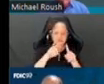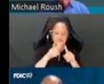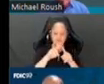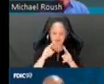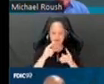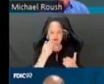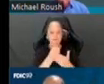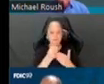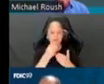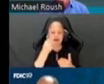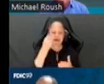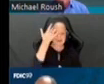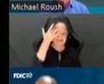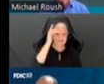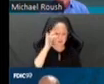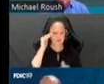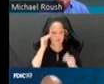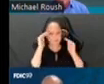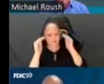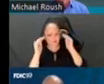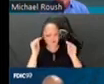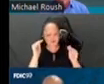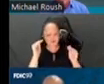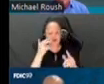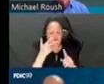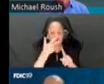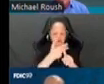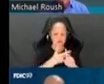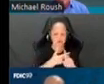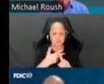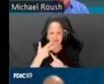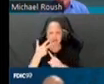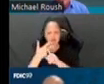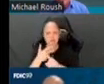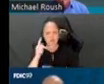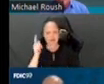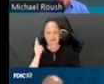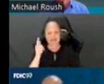adults one quarter and for young adults another quarter. All of the information is available